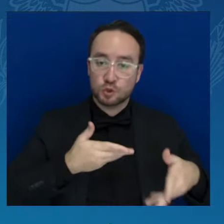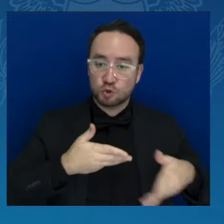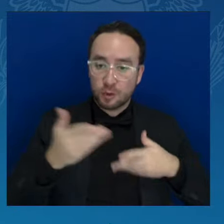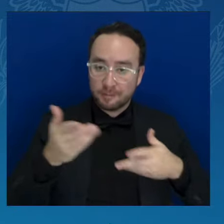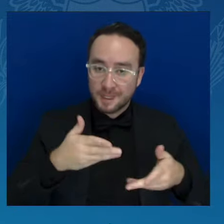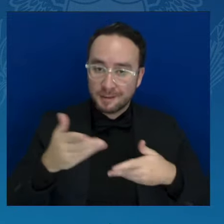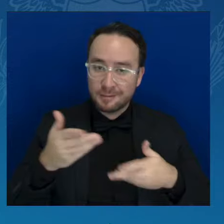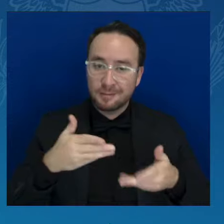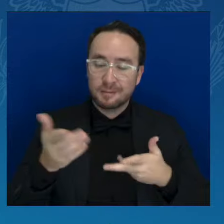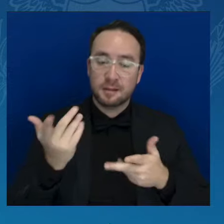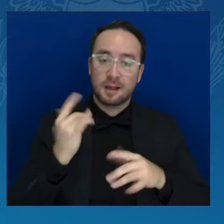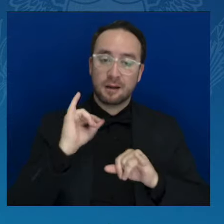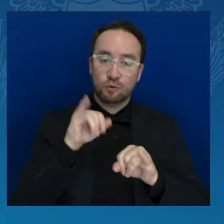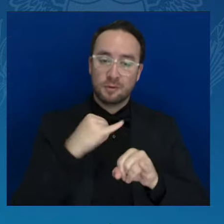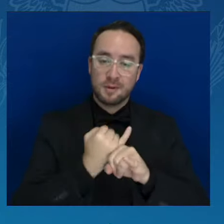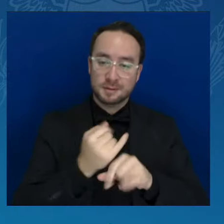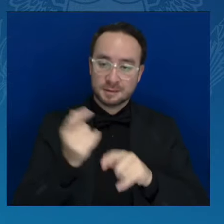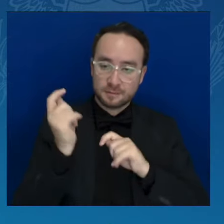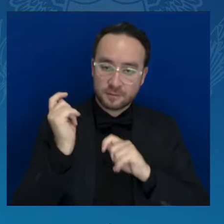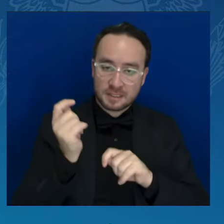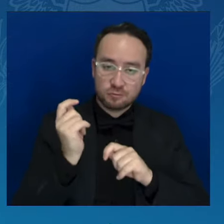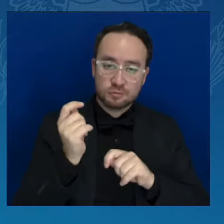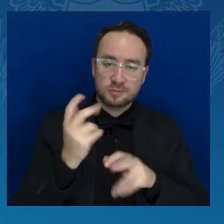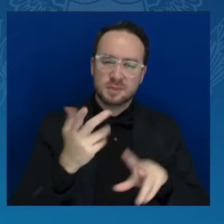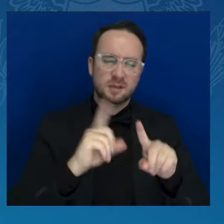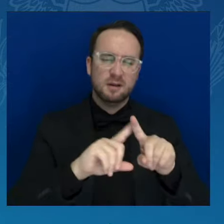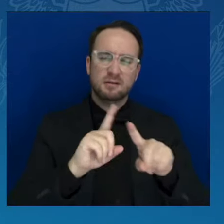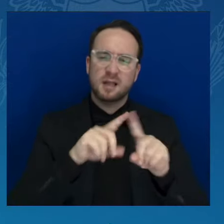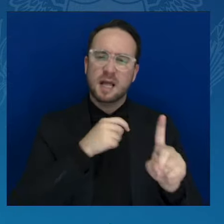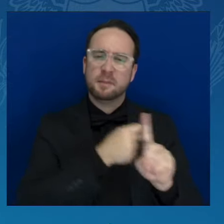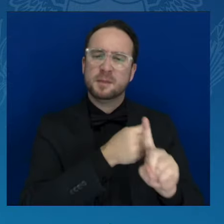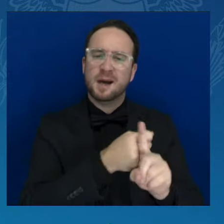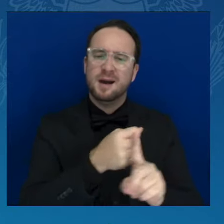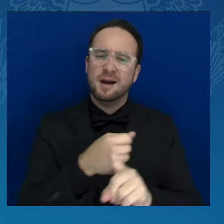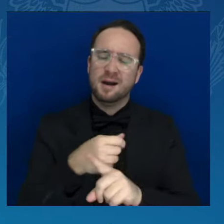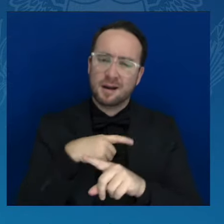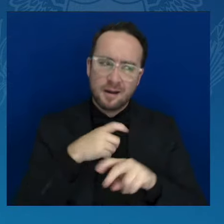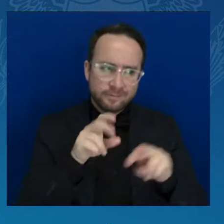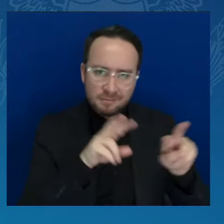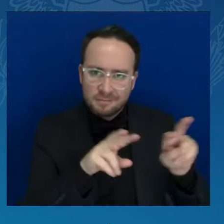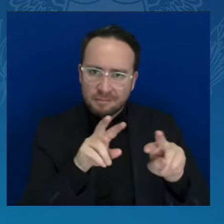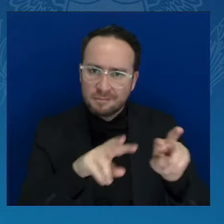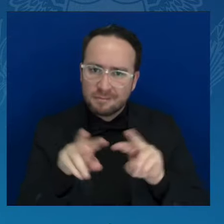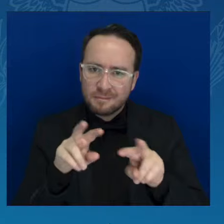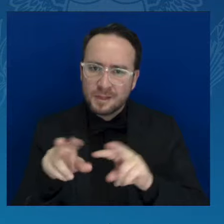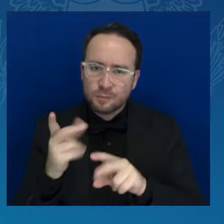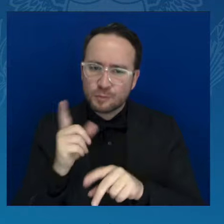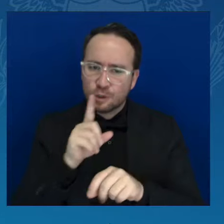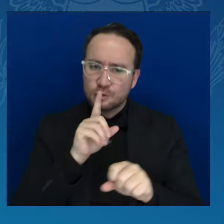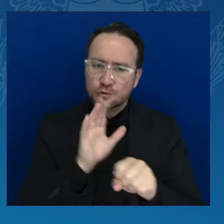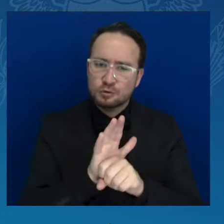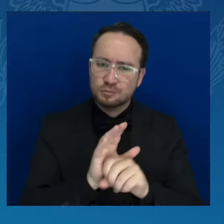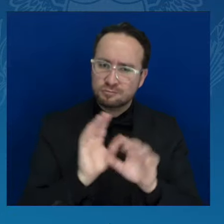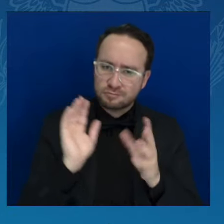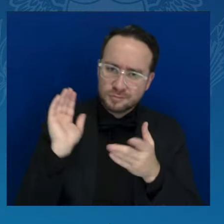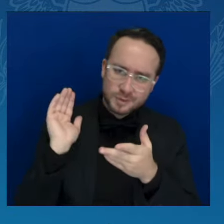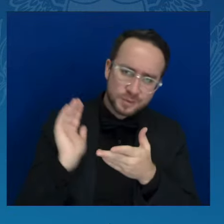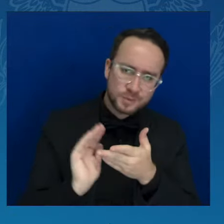It's an effort to investigate the health impacts of airborne particles that pollute some of the world's most populous cities